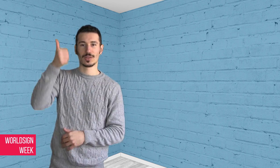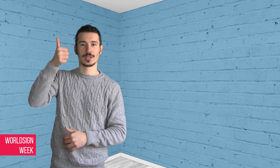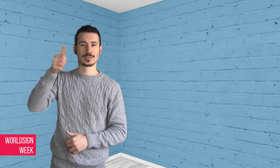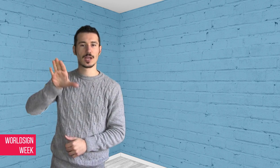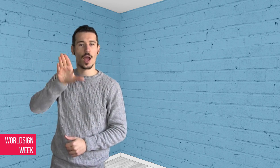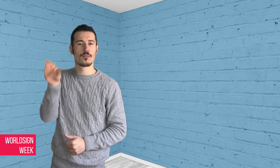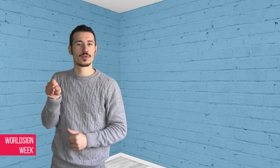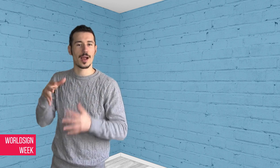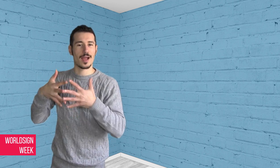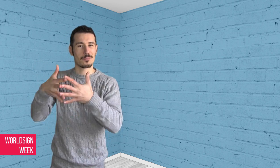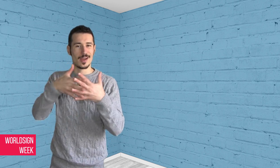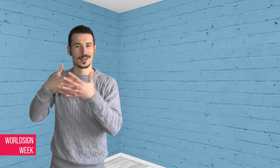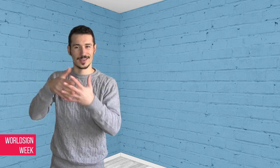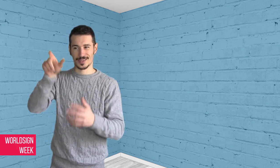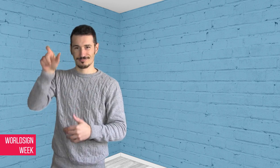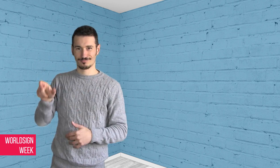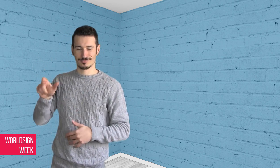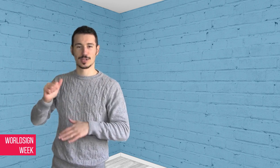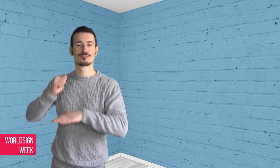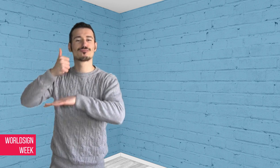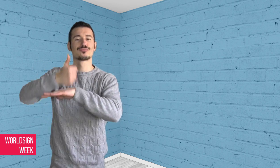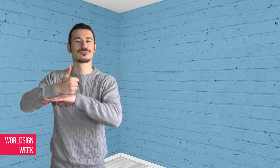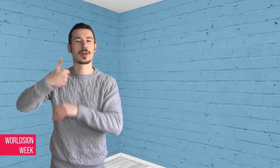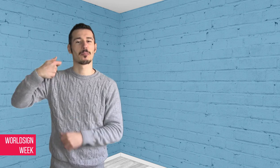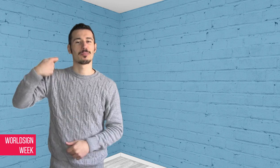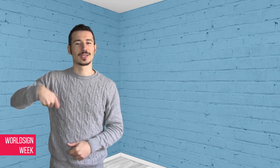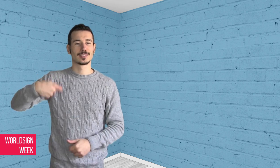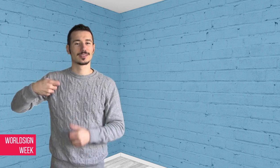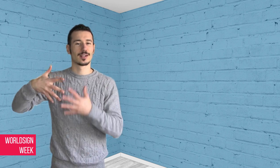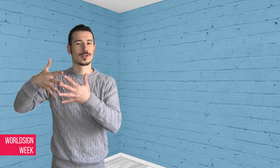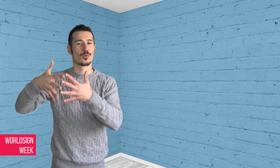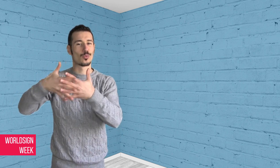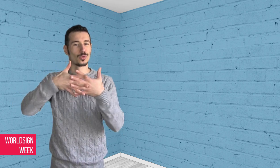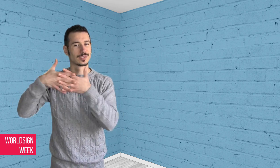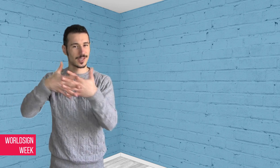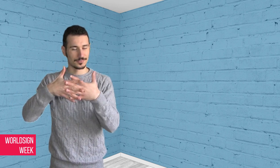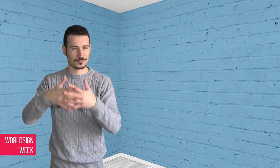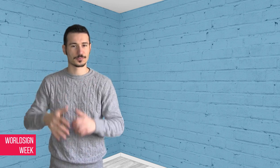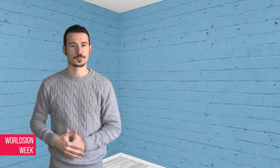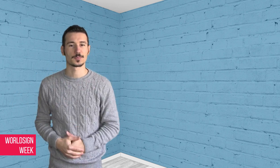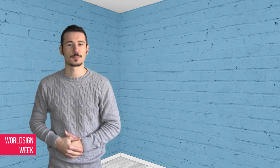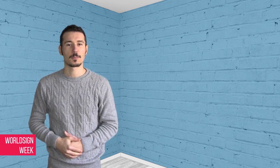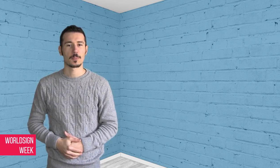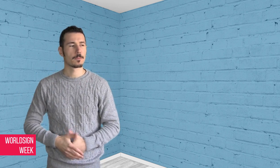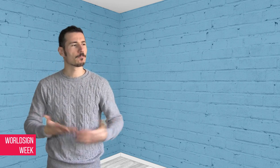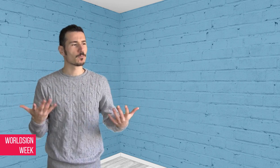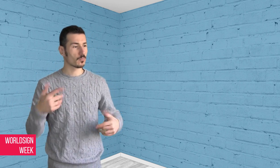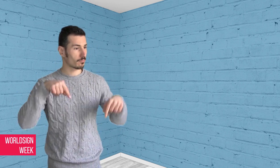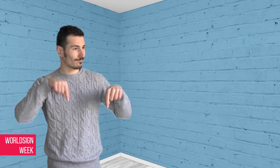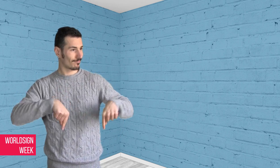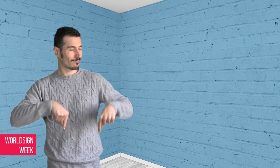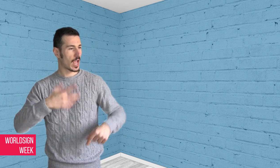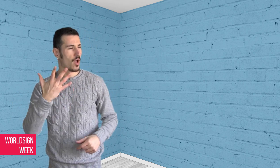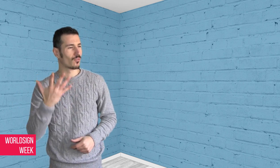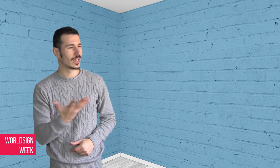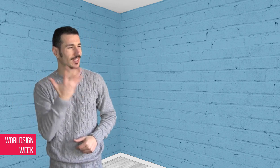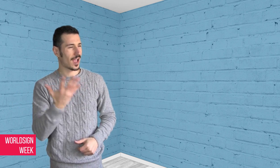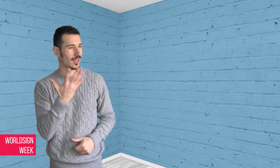african american person became president of the United States. On Friday, January 20,